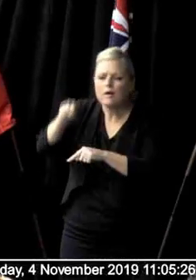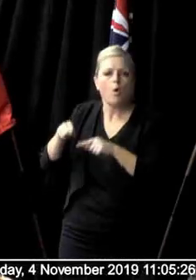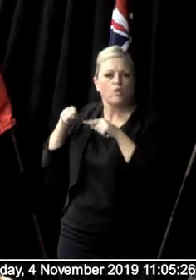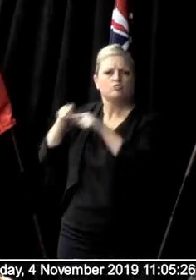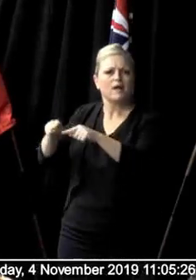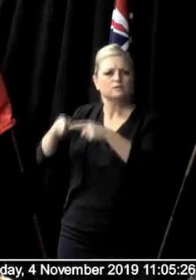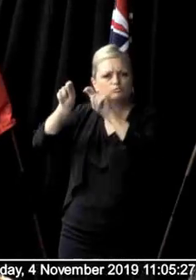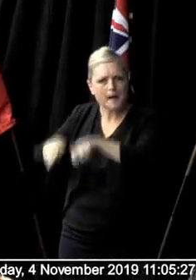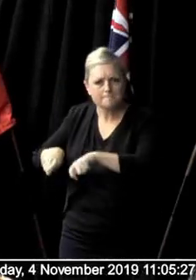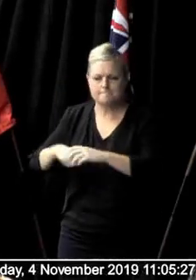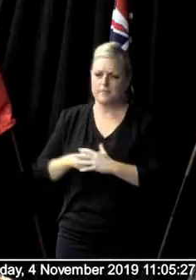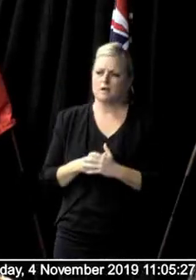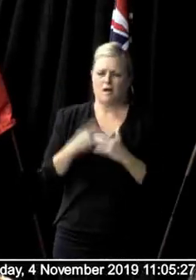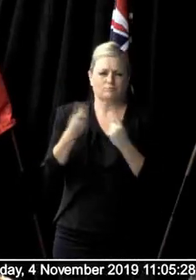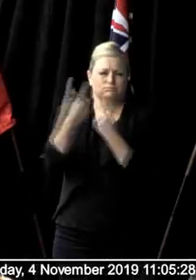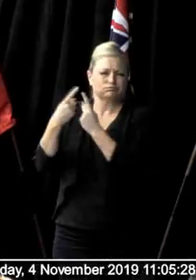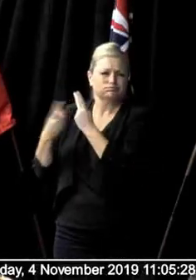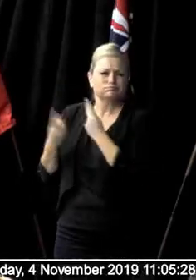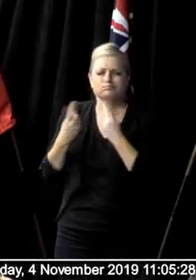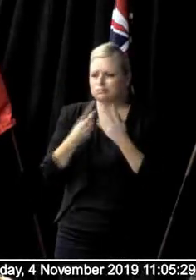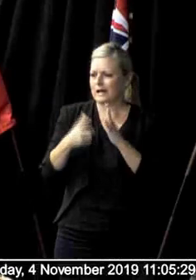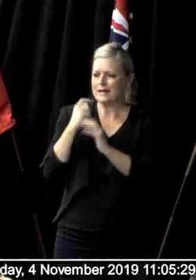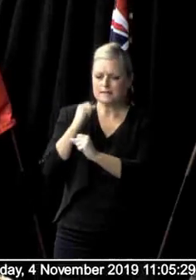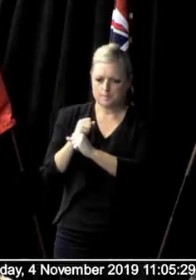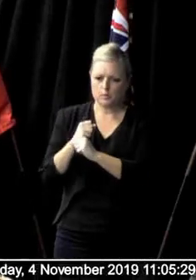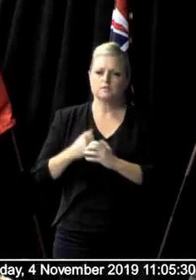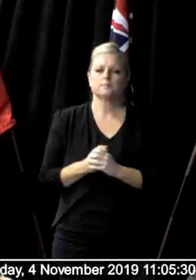We know from Australian Bureau of Statistics survey of Disability, Ageing and